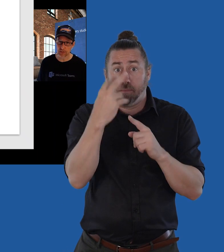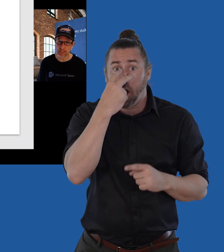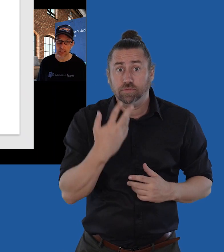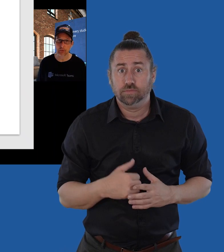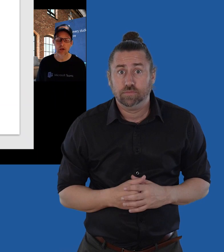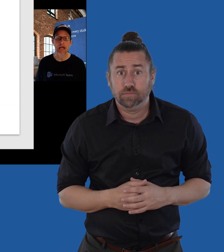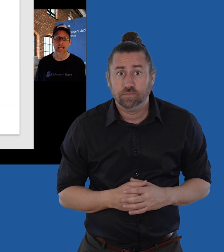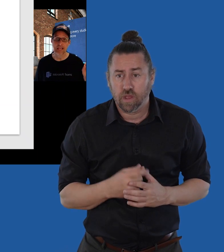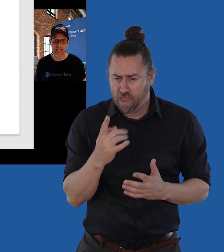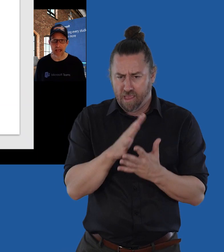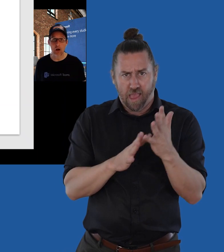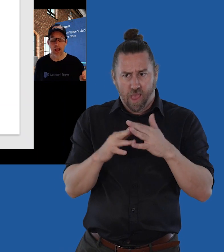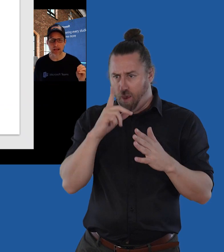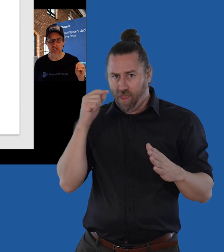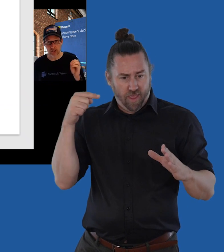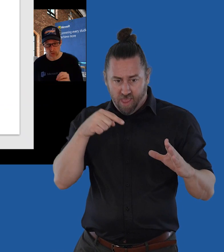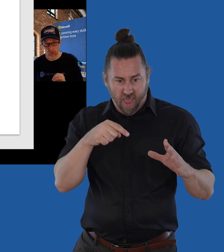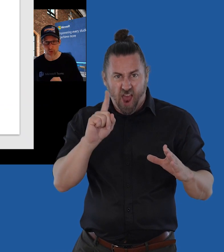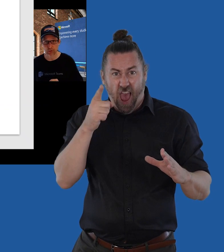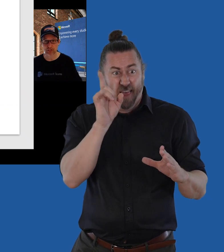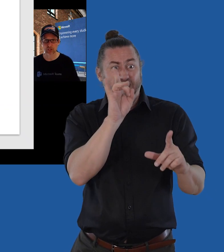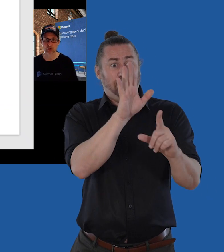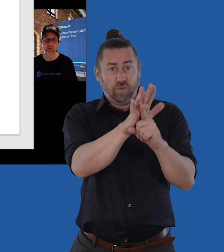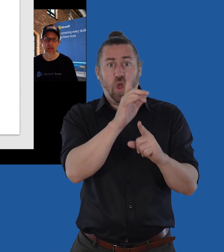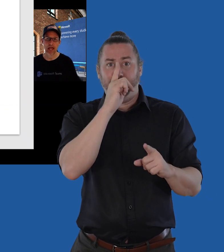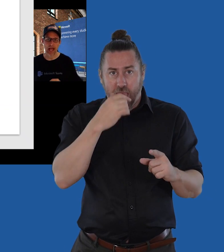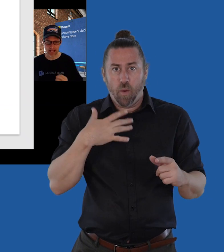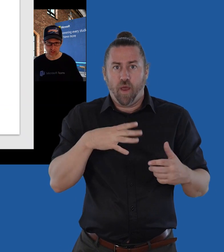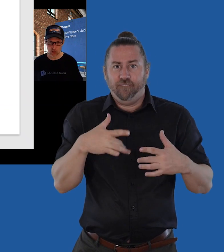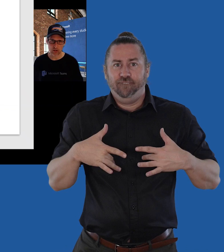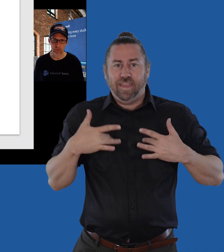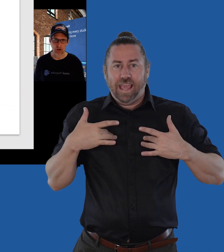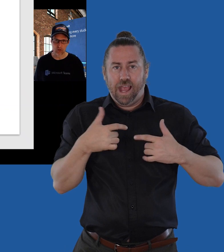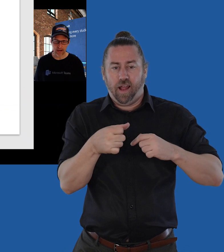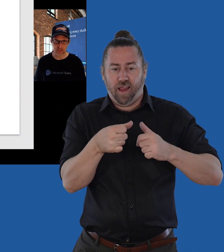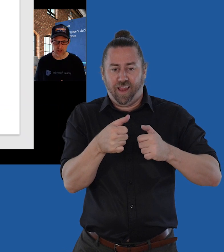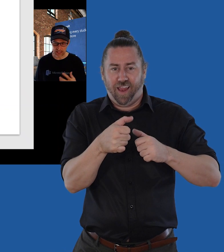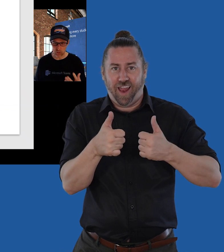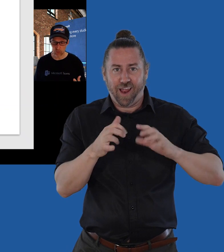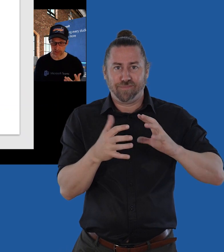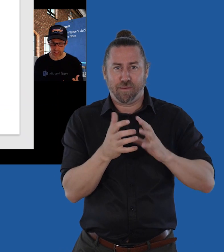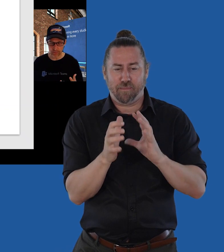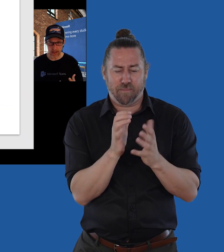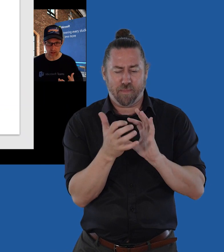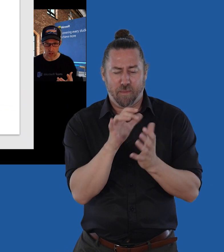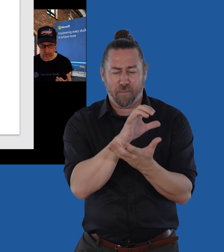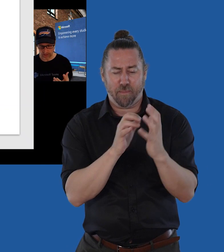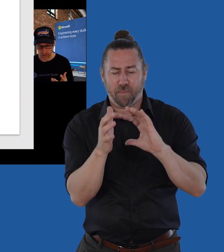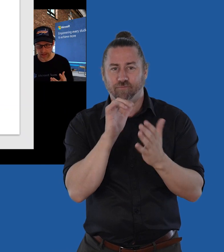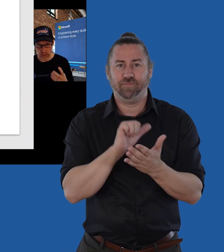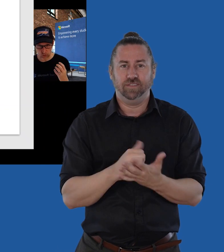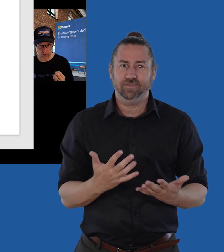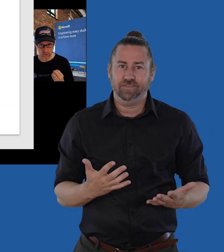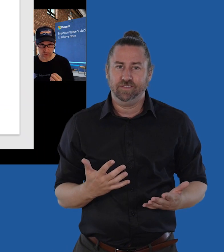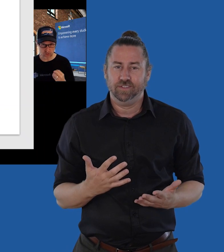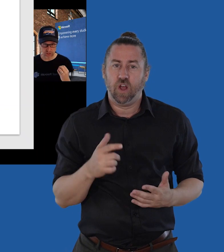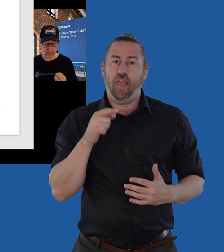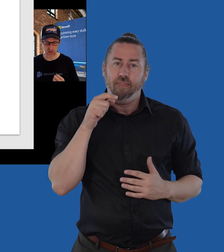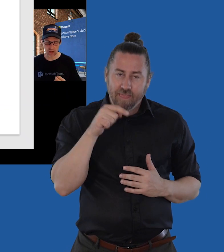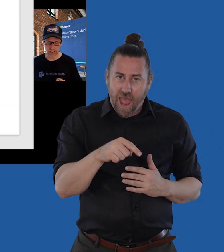for example, can now actually do the Rubik's Cube as well. Alright, so that's what we think about when we think about universal design.